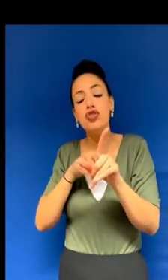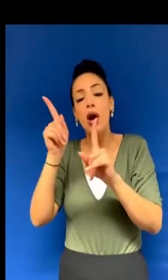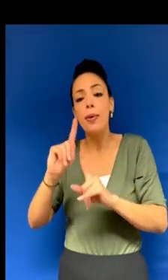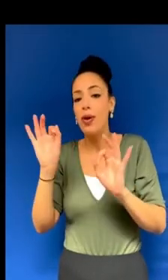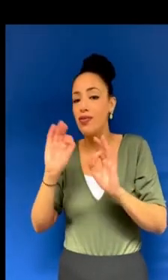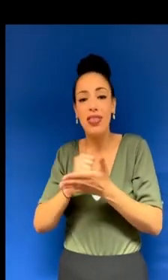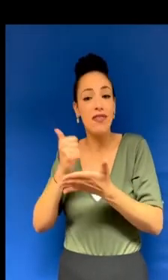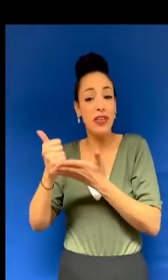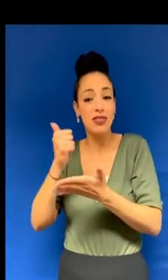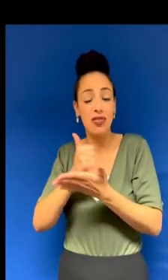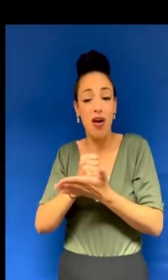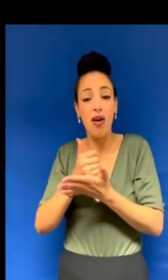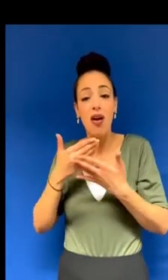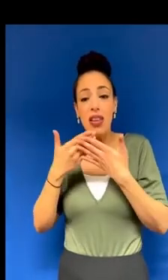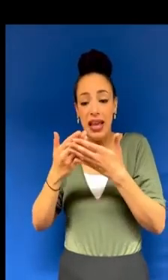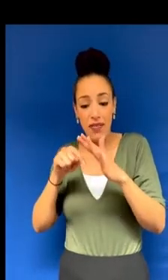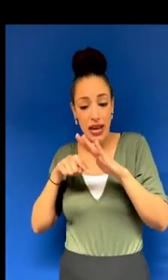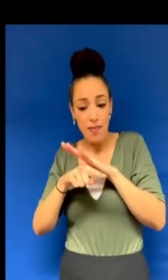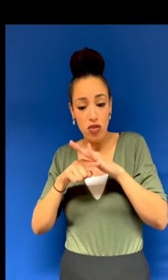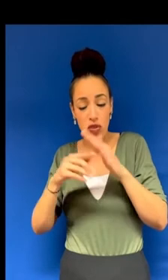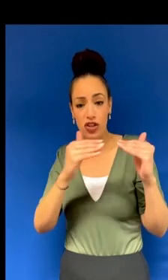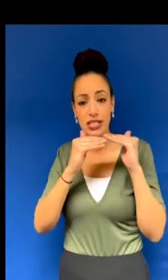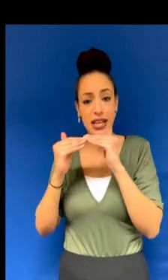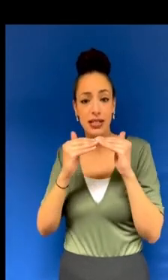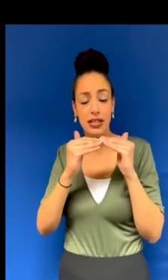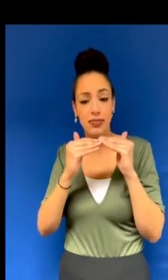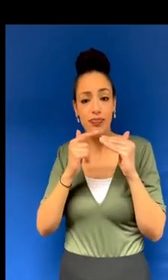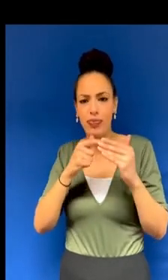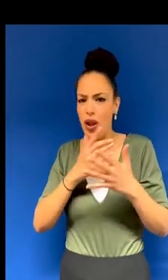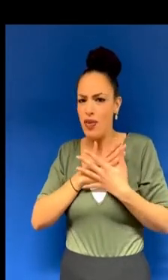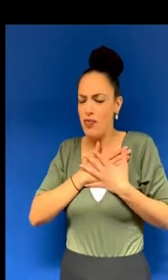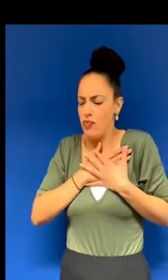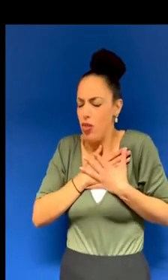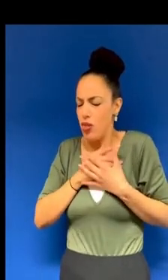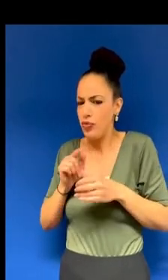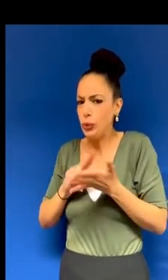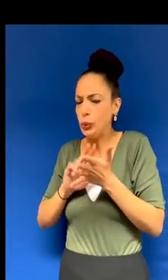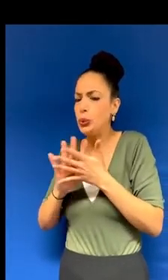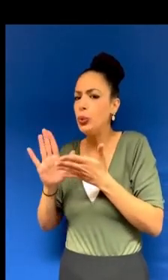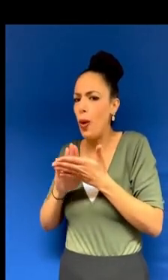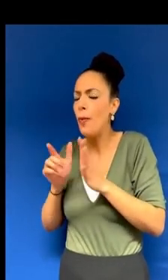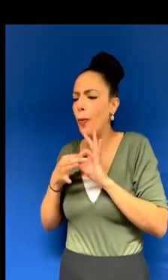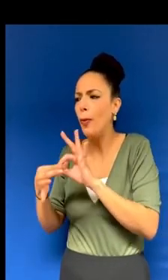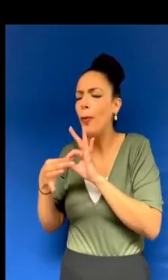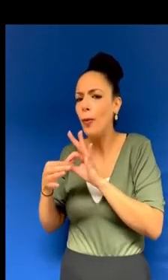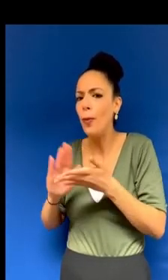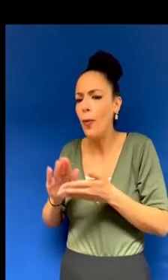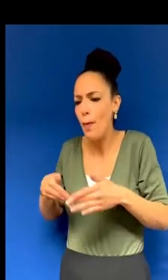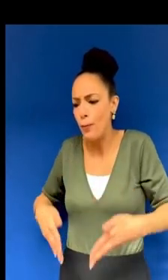I'm now an activist-academic. My research is with young people with no papers. Regular immigration